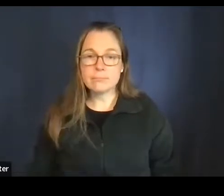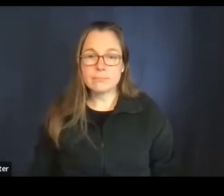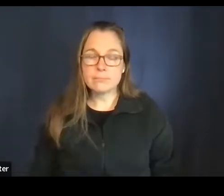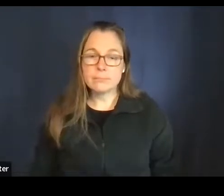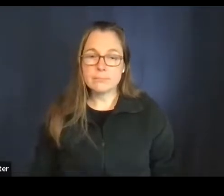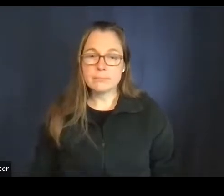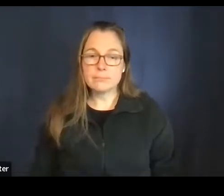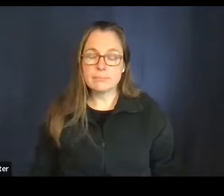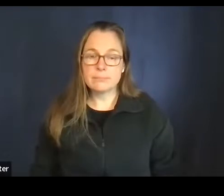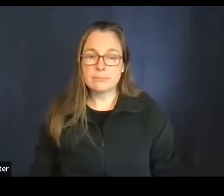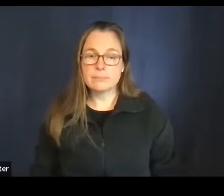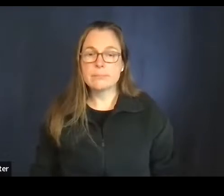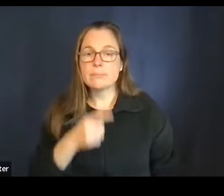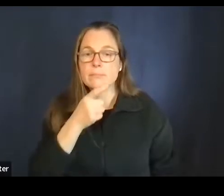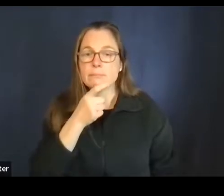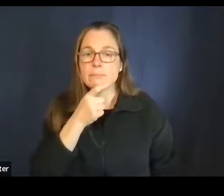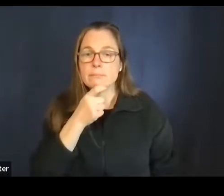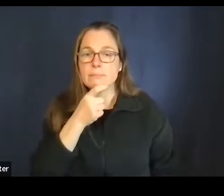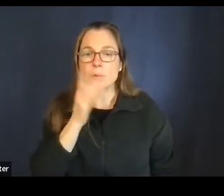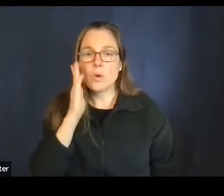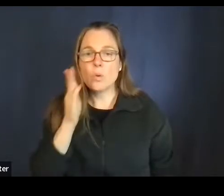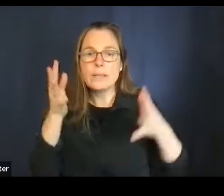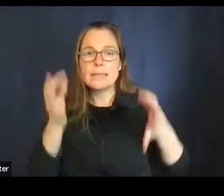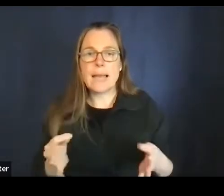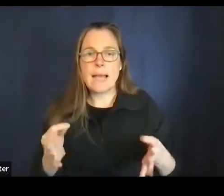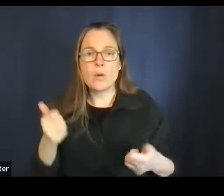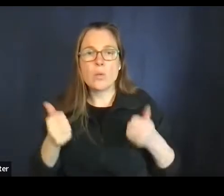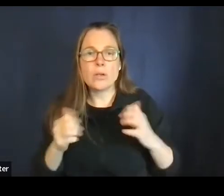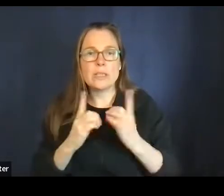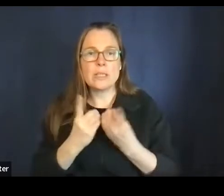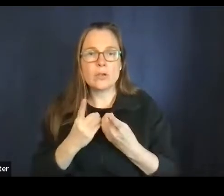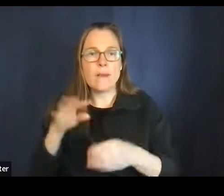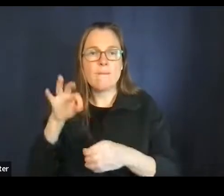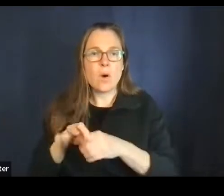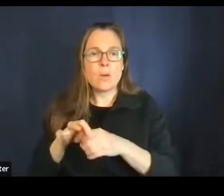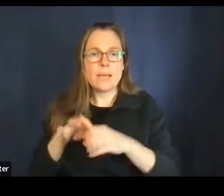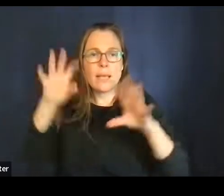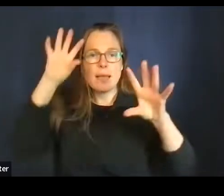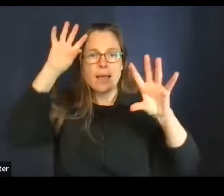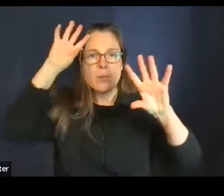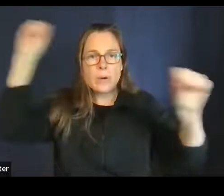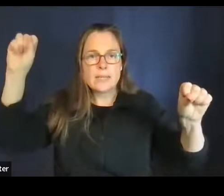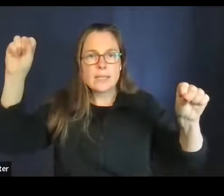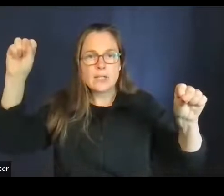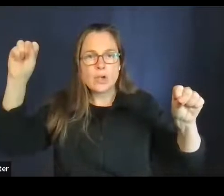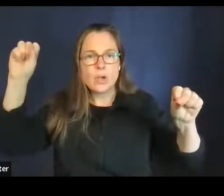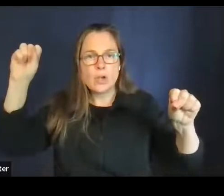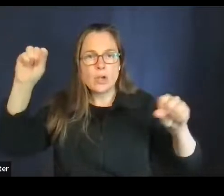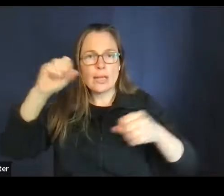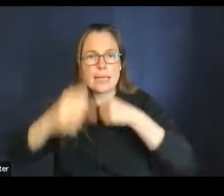district will vote in the presidential elections and which ones will vote in the midterms and what will that be based on?